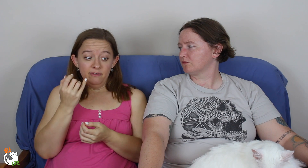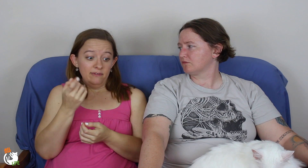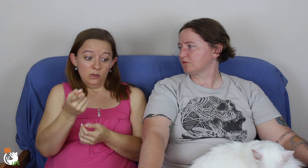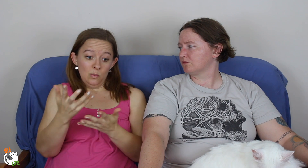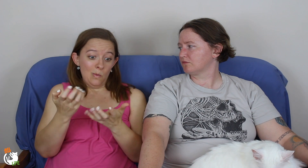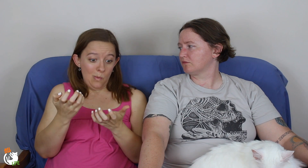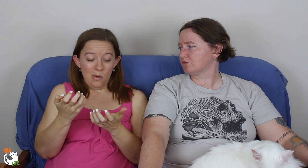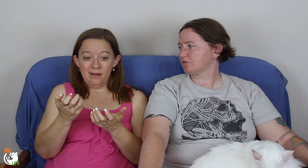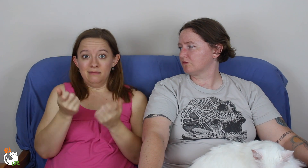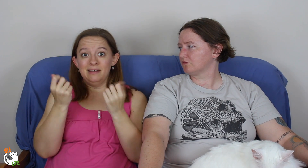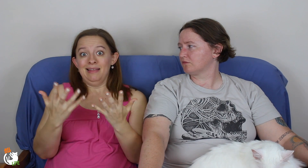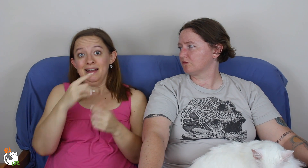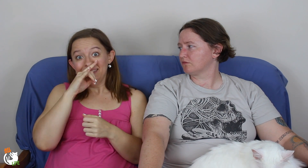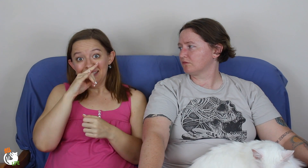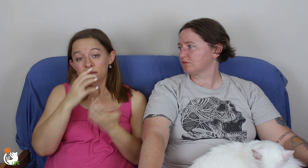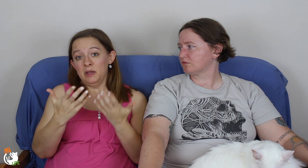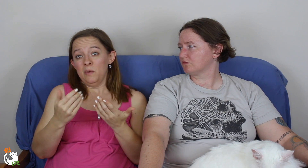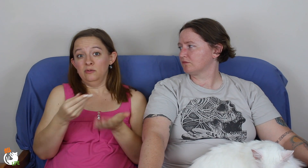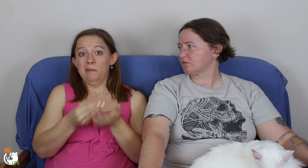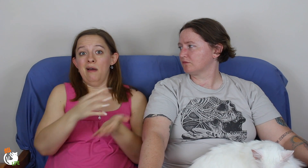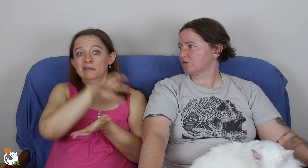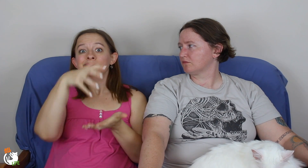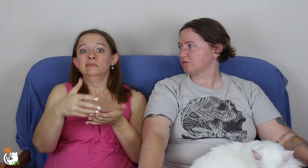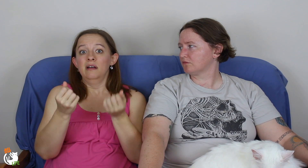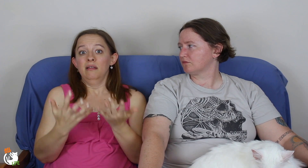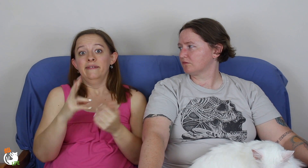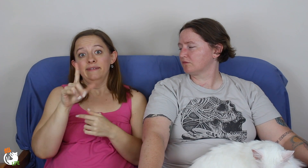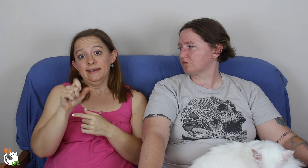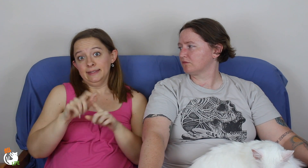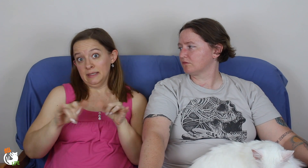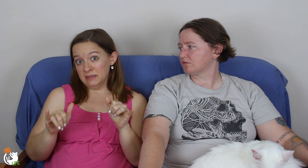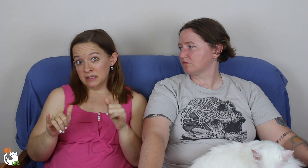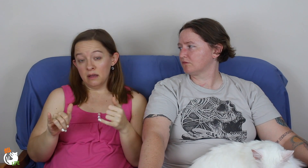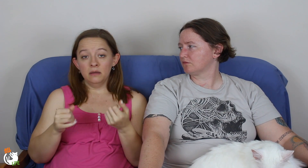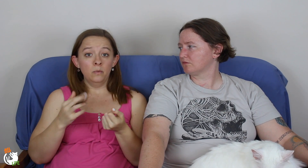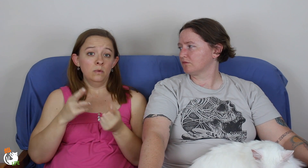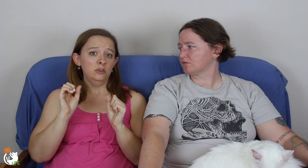If you want a lot of kids, then you might want to buy a lot of vials in bulk.